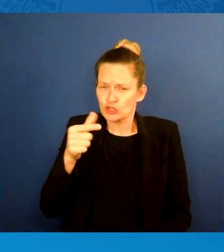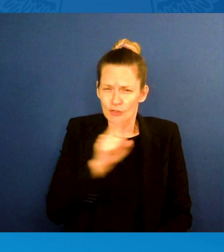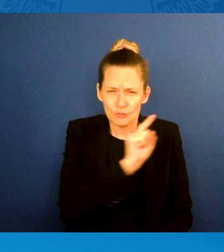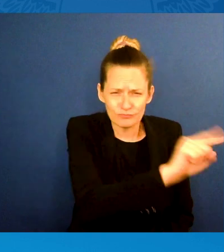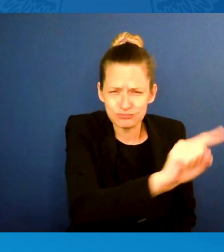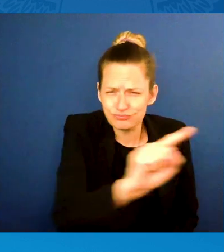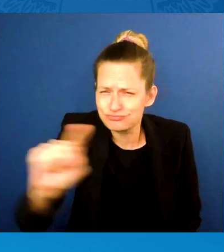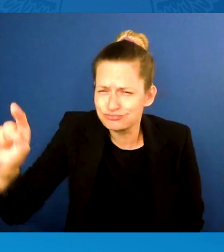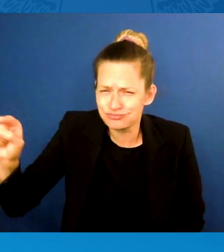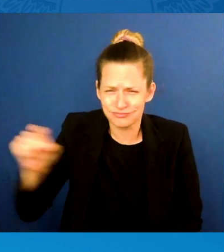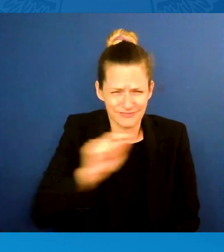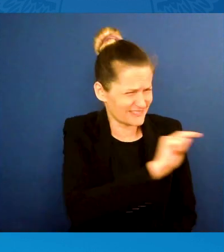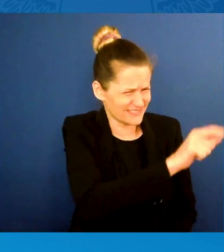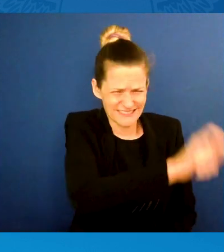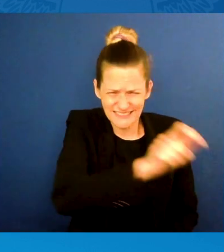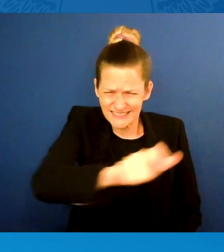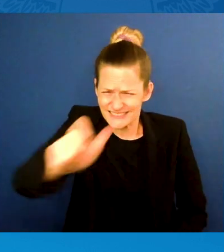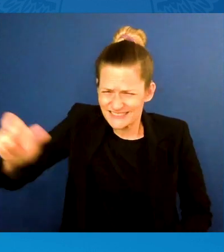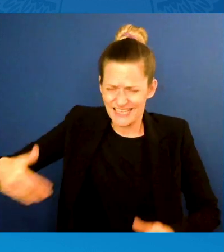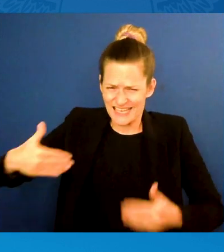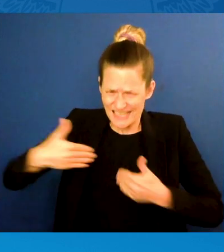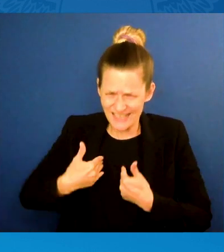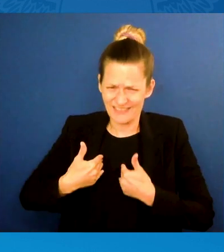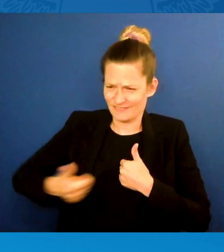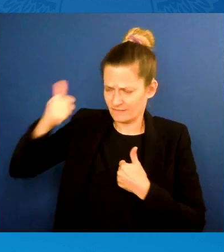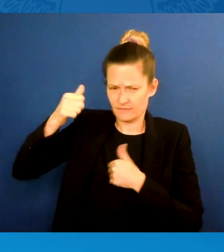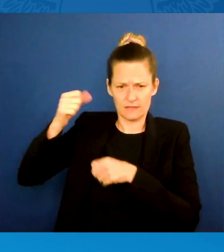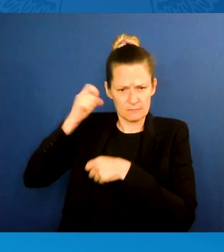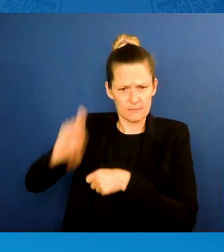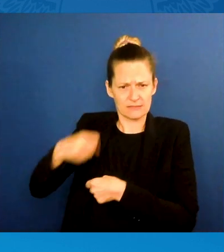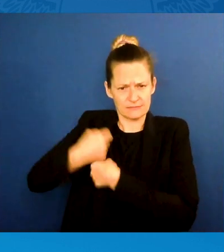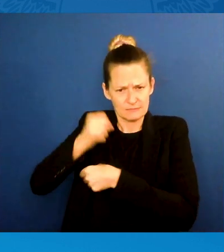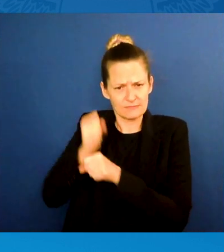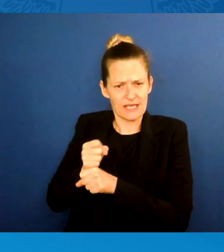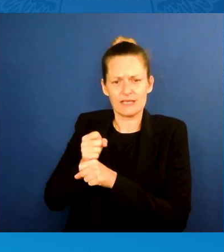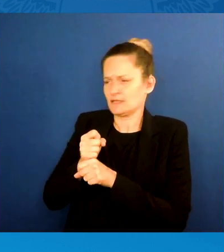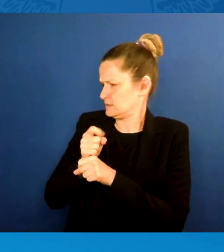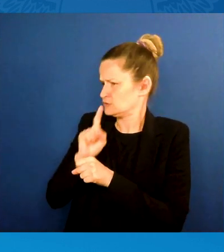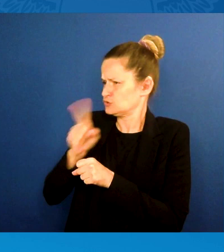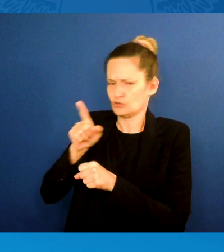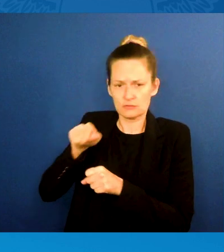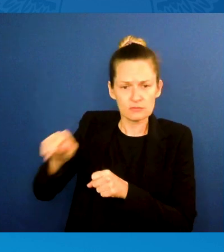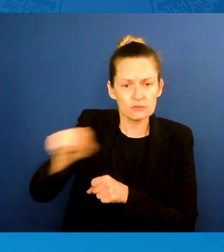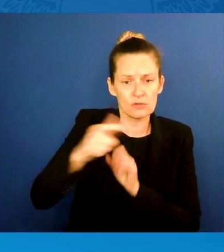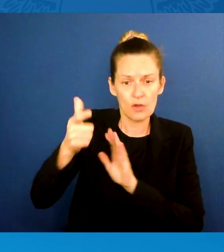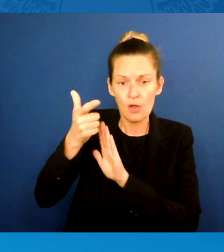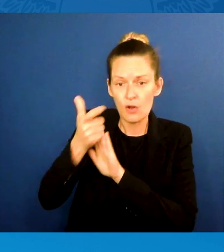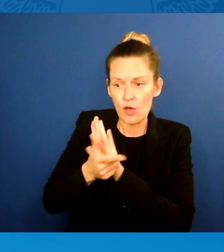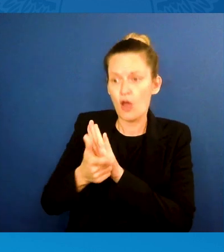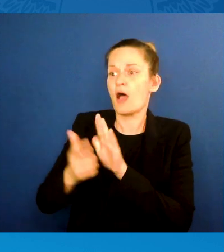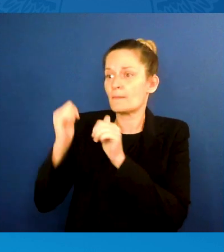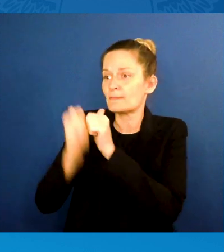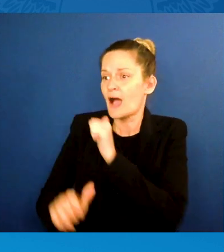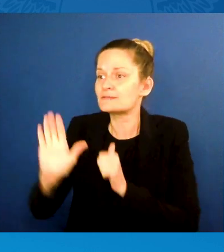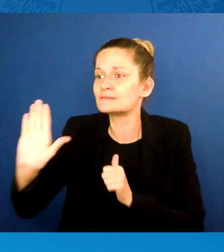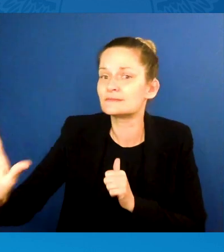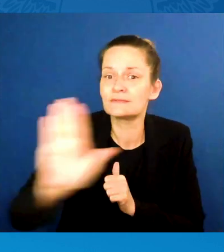that the laws that are passed in their state do comport with the constitutions of their state and with the United States Constitution,